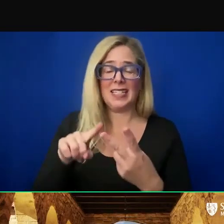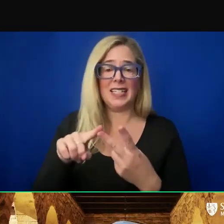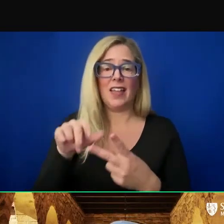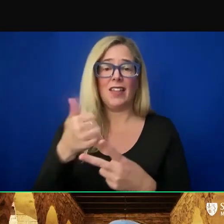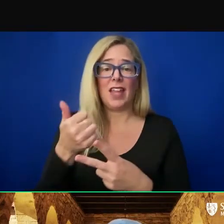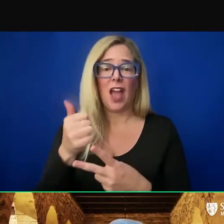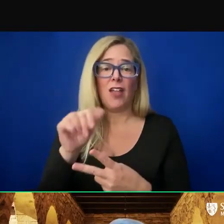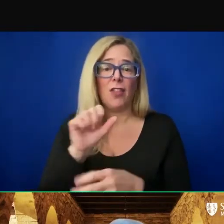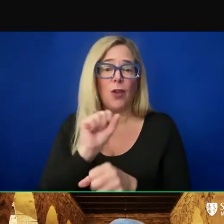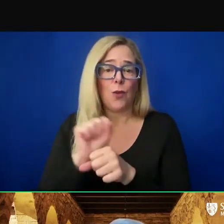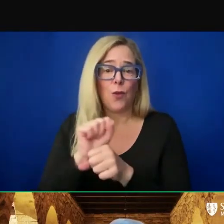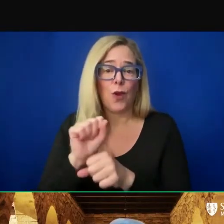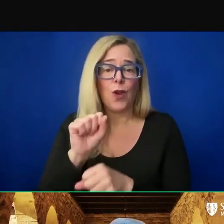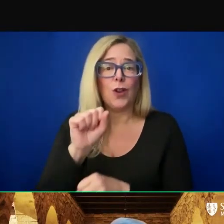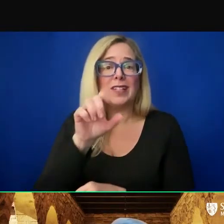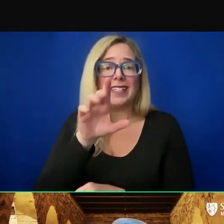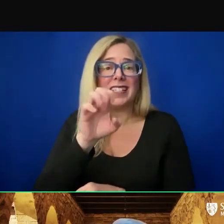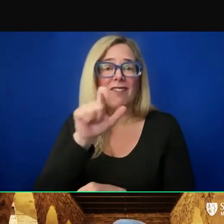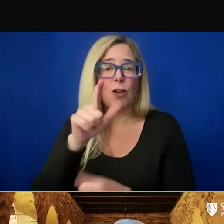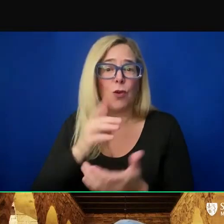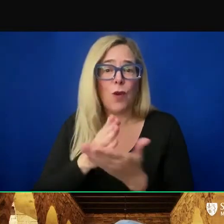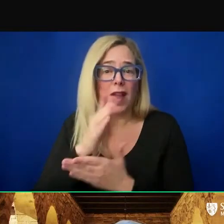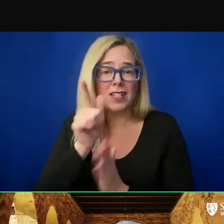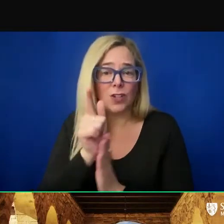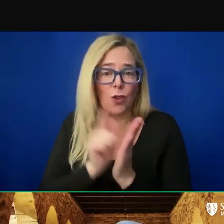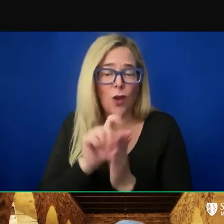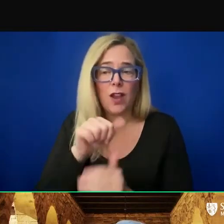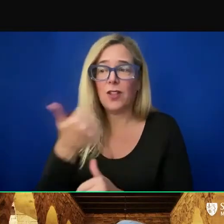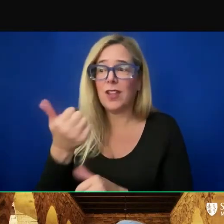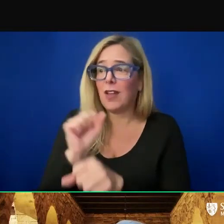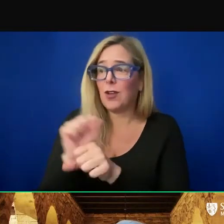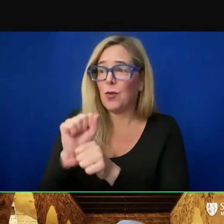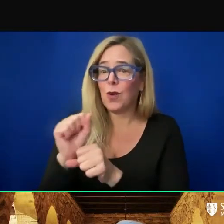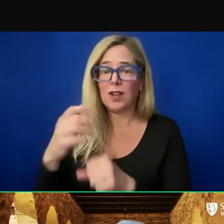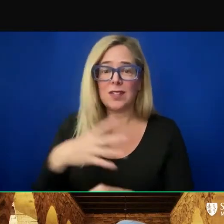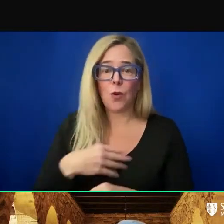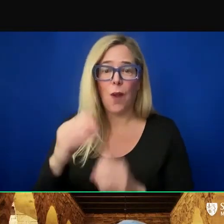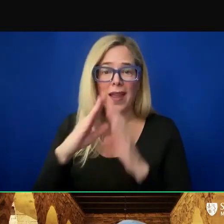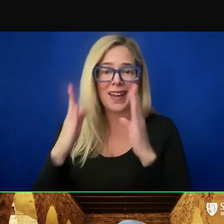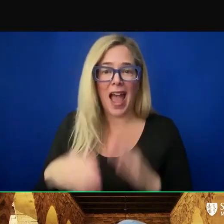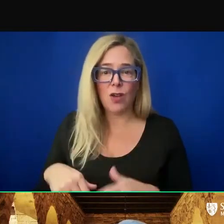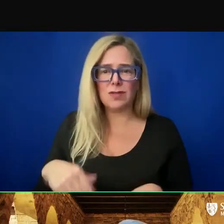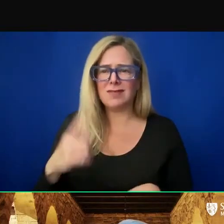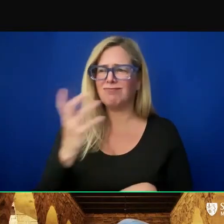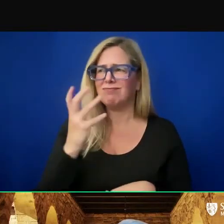They both have amazing educations. And if their healthcare is vanilla,